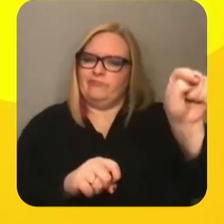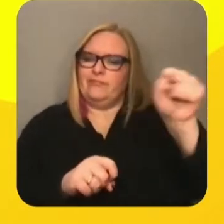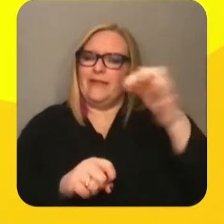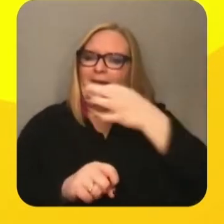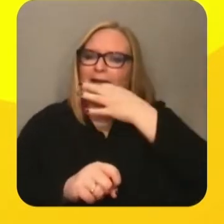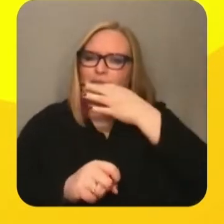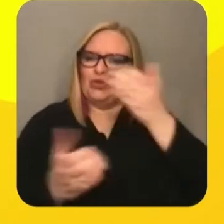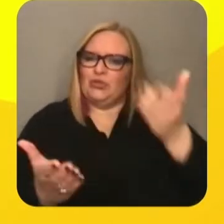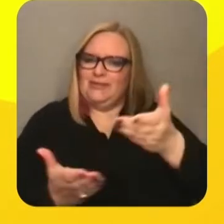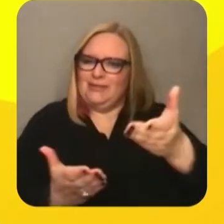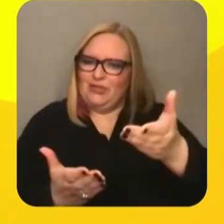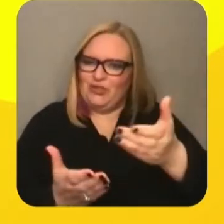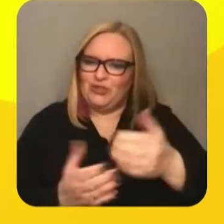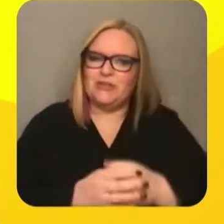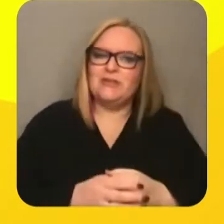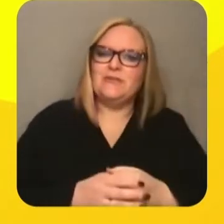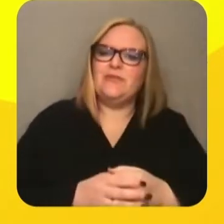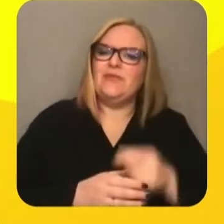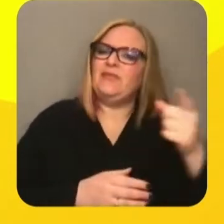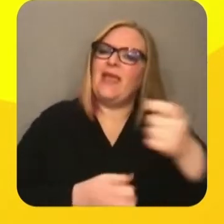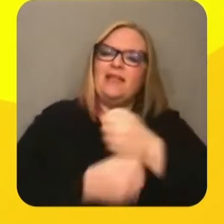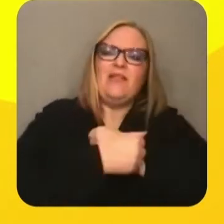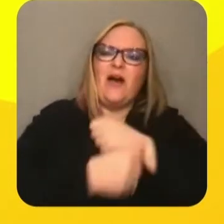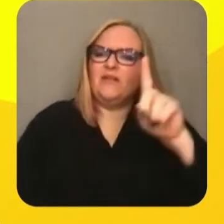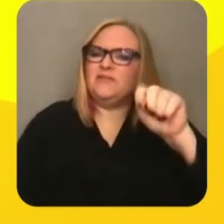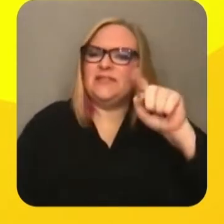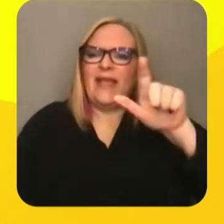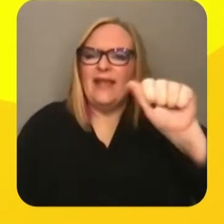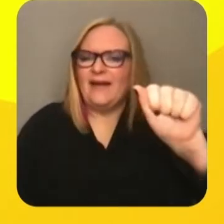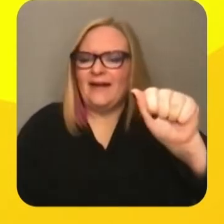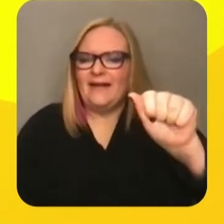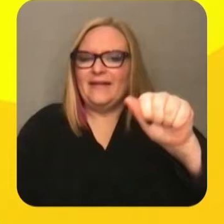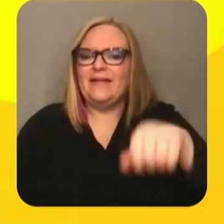that love data just as much as I think I do.